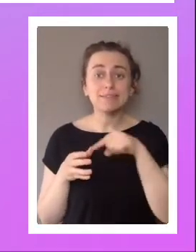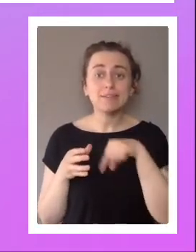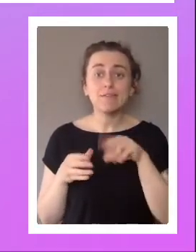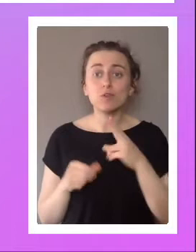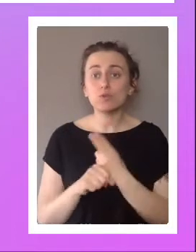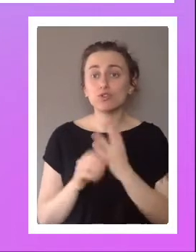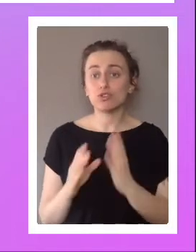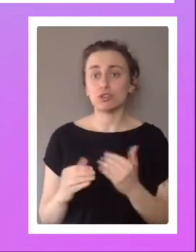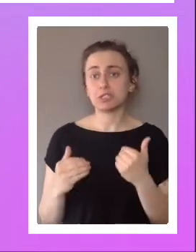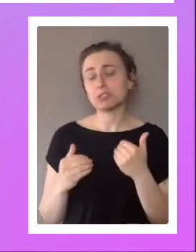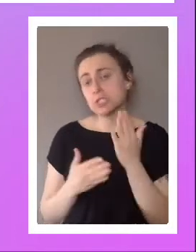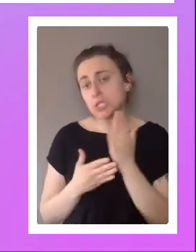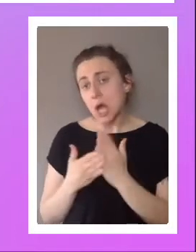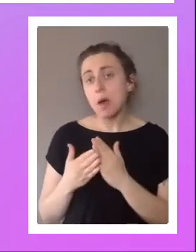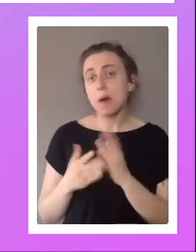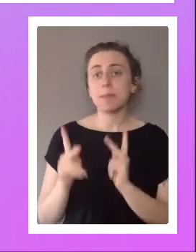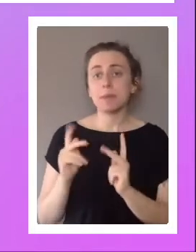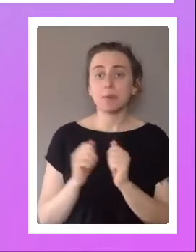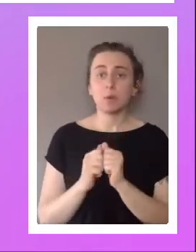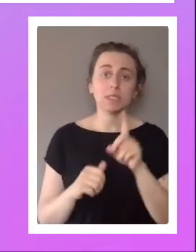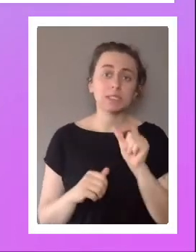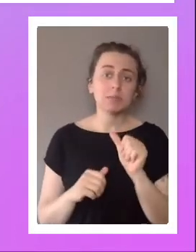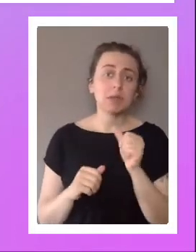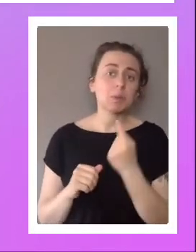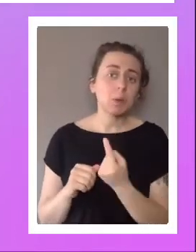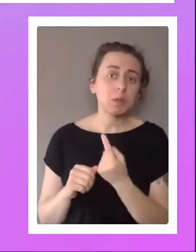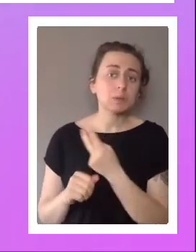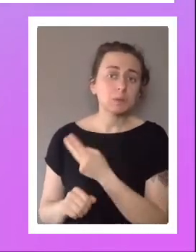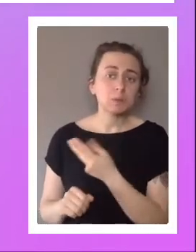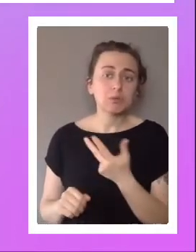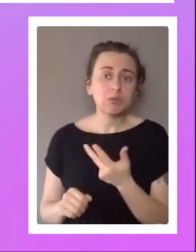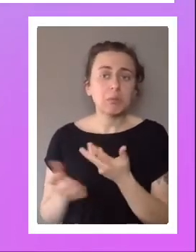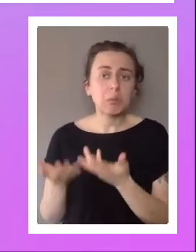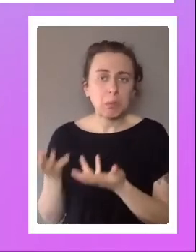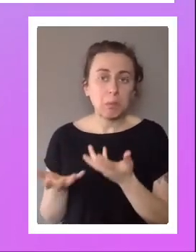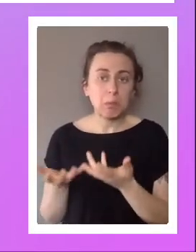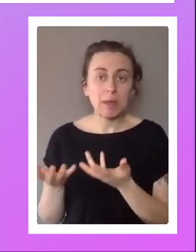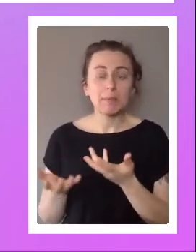However, let me suggest the following lines of reasoning.